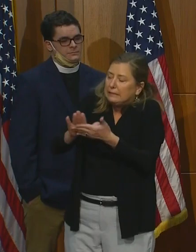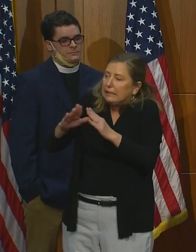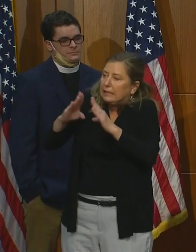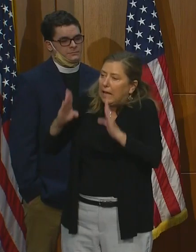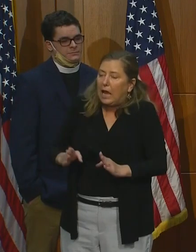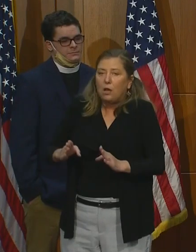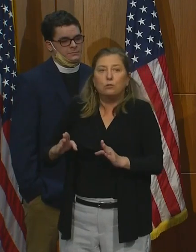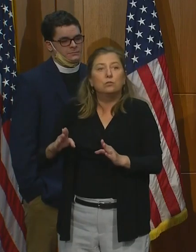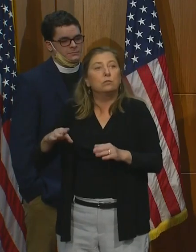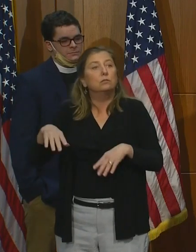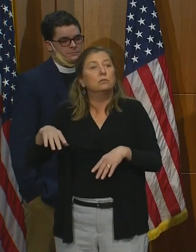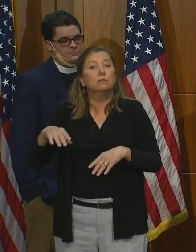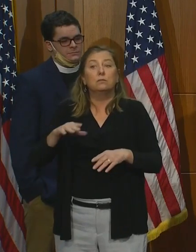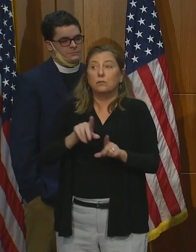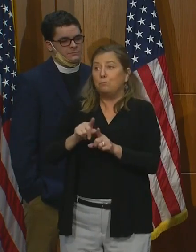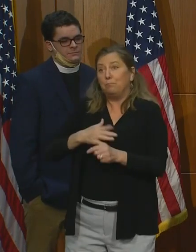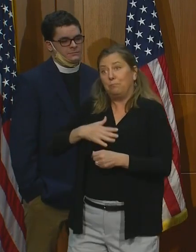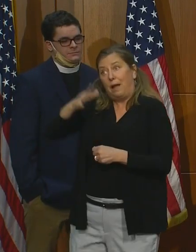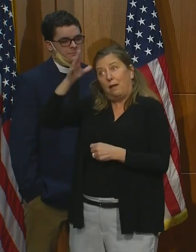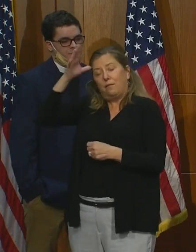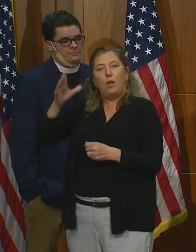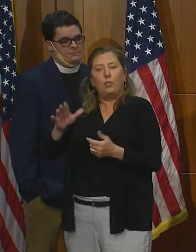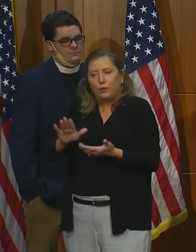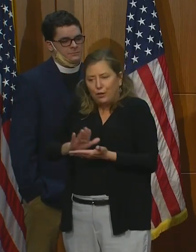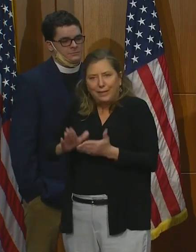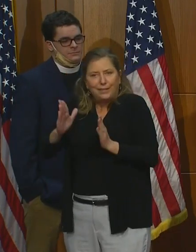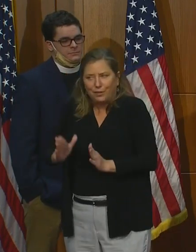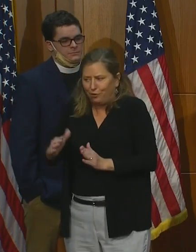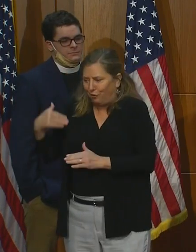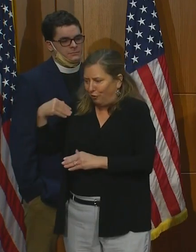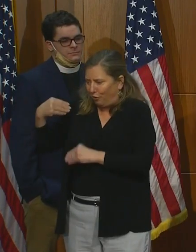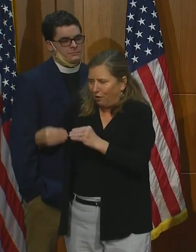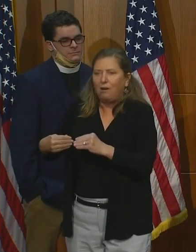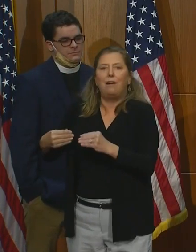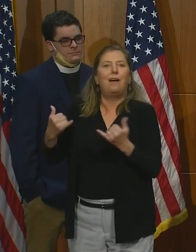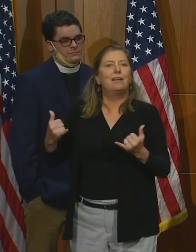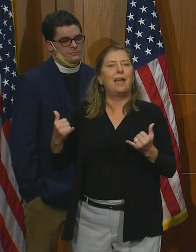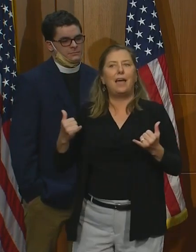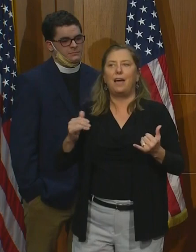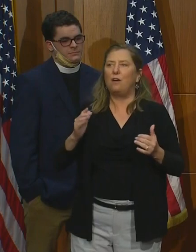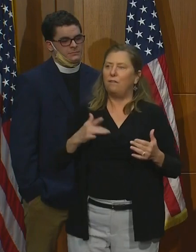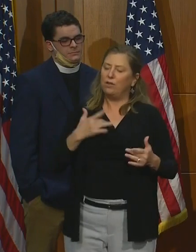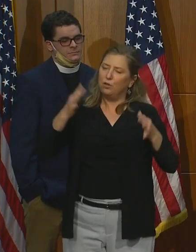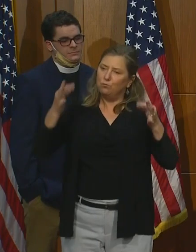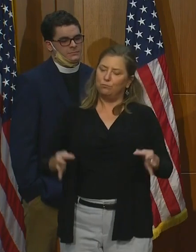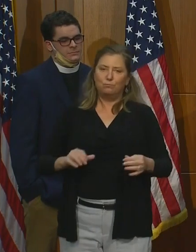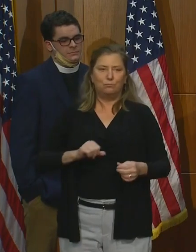MADE AND THE SON OF A JANITOR.